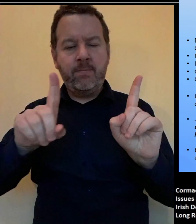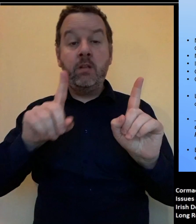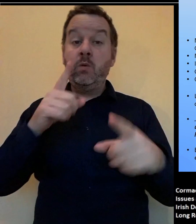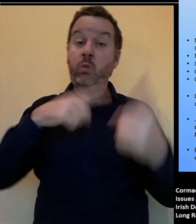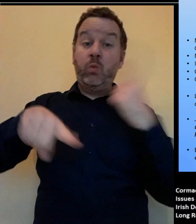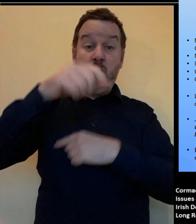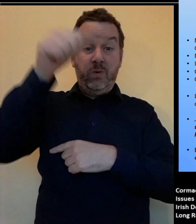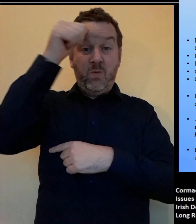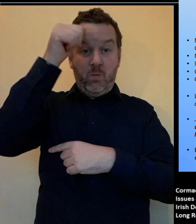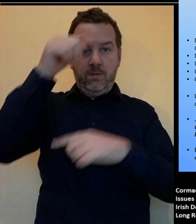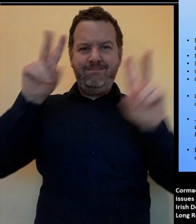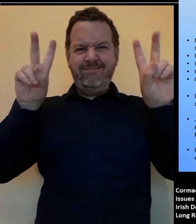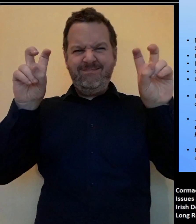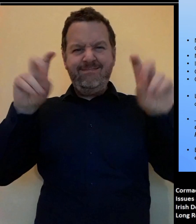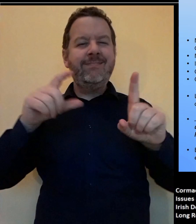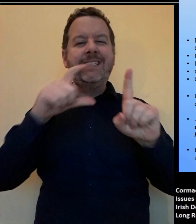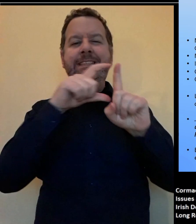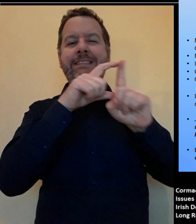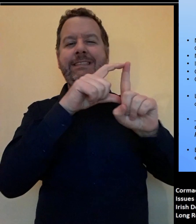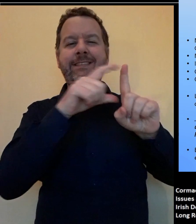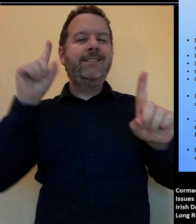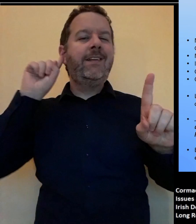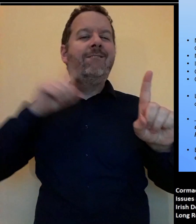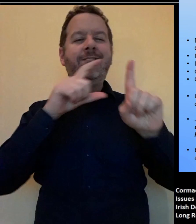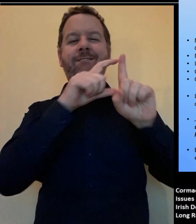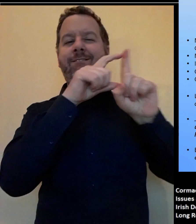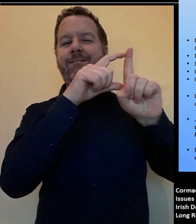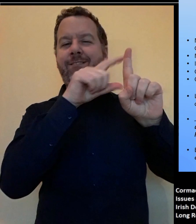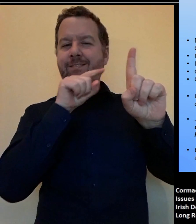Obviously we're all familiar with the cultural model, the 'capital D' Deaf community,